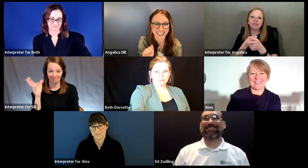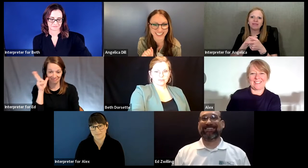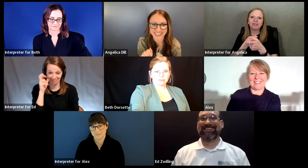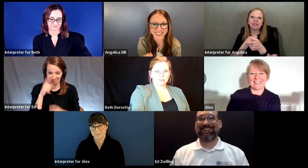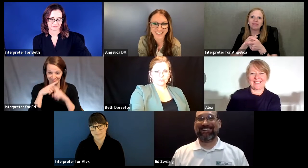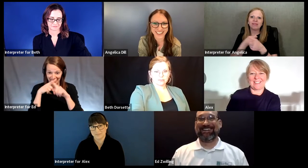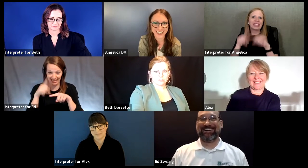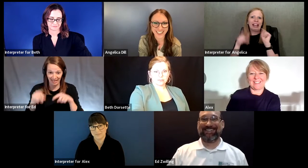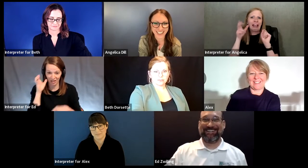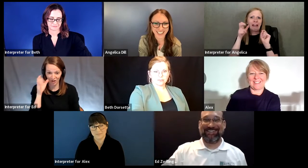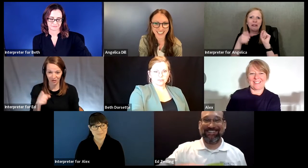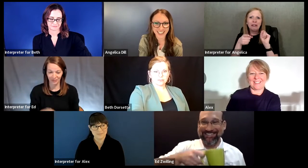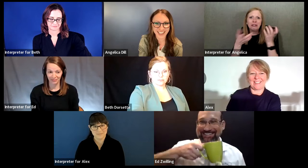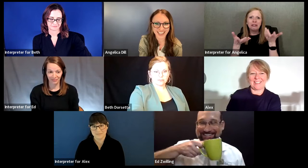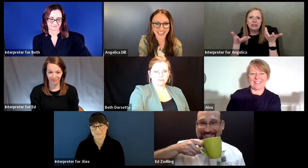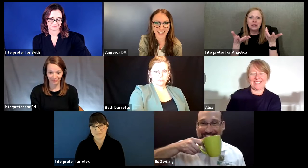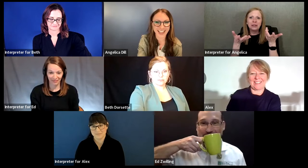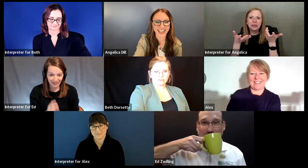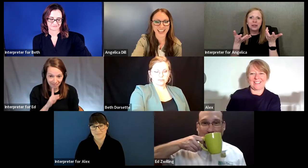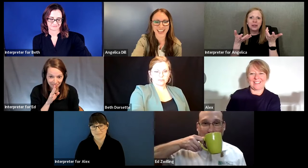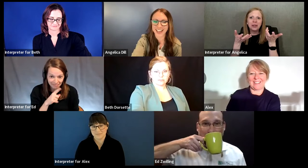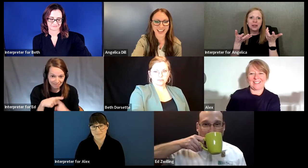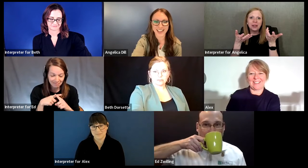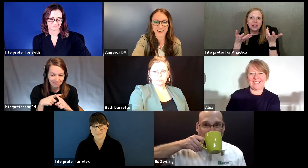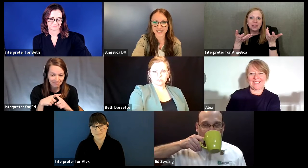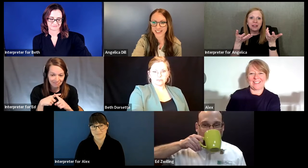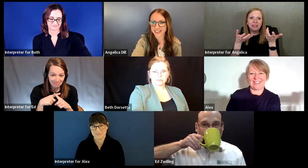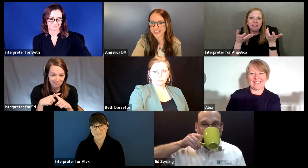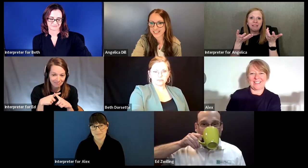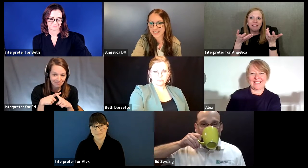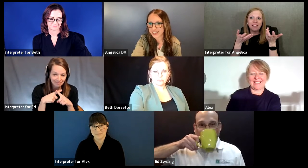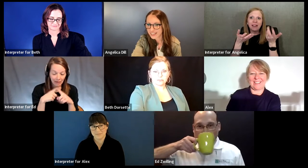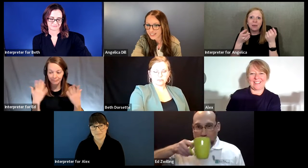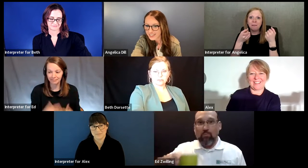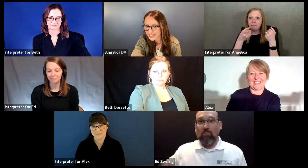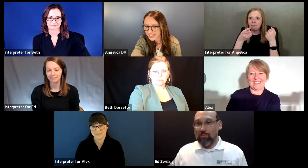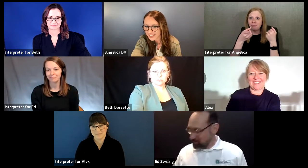I don't know that he sees that he's -- . . .